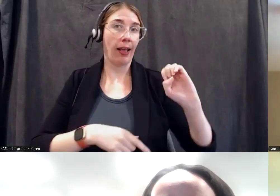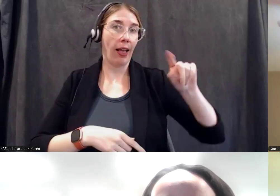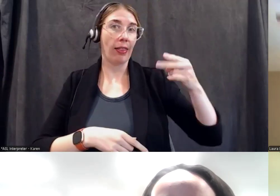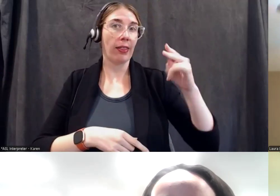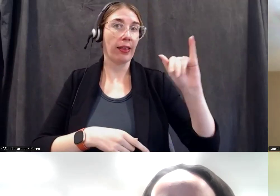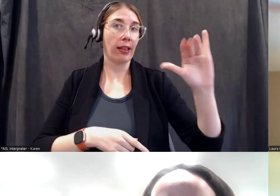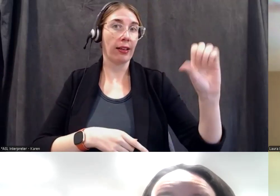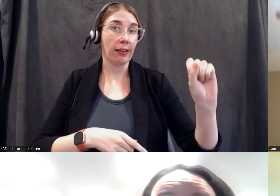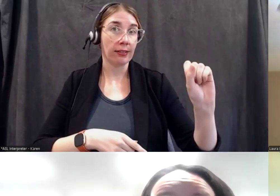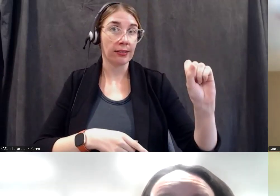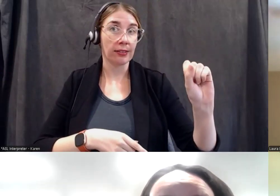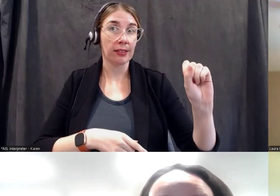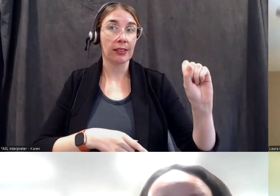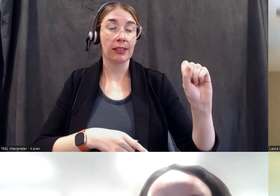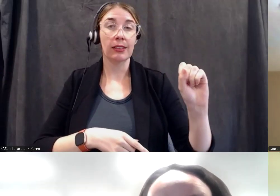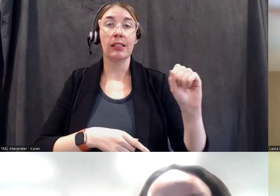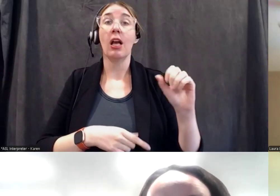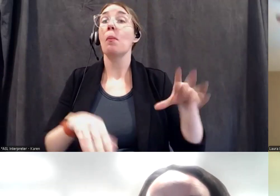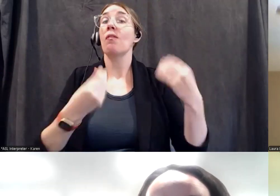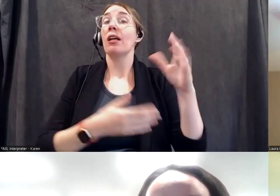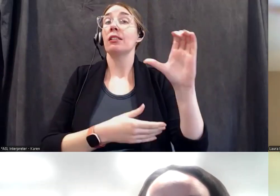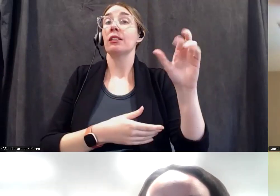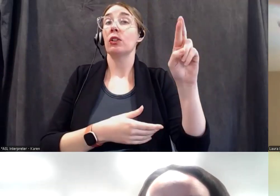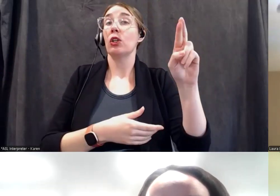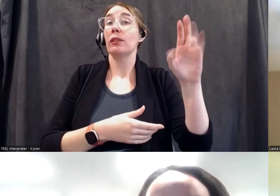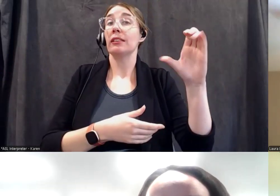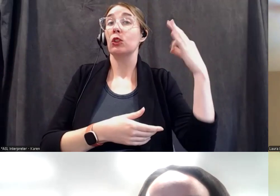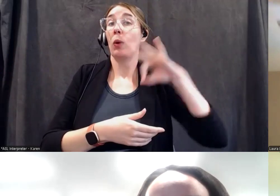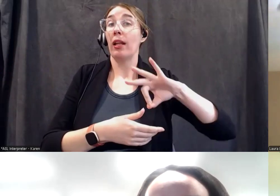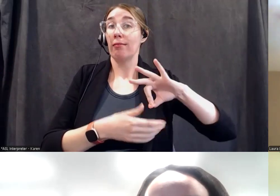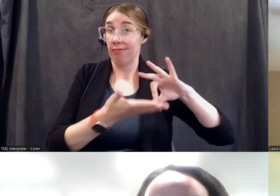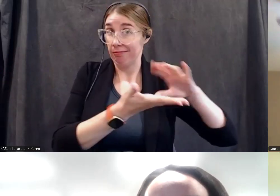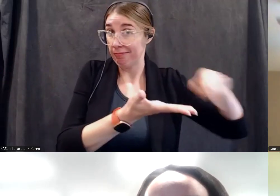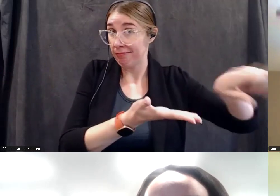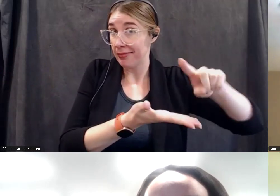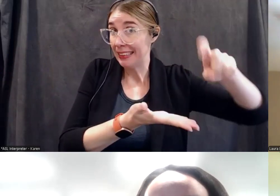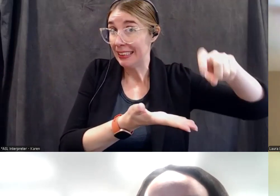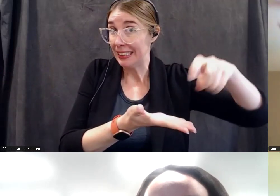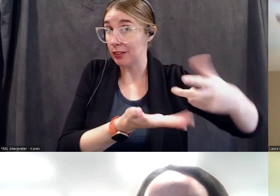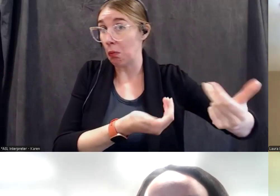ethics CRC credits, which many of us need. But again, in order to get those credits,